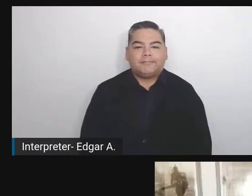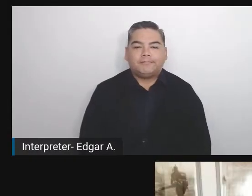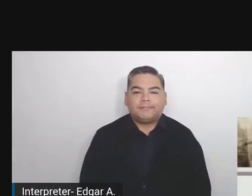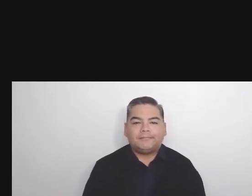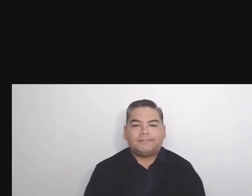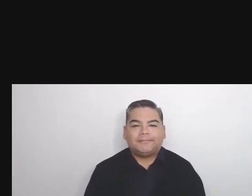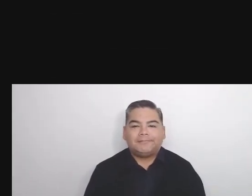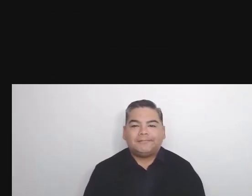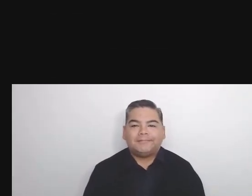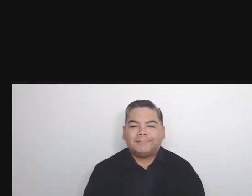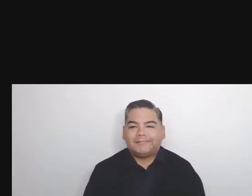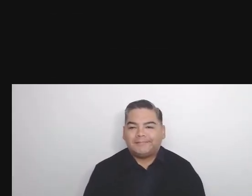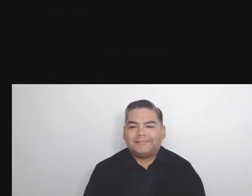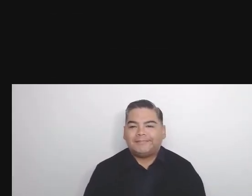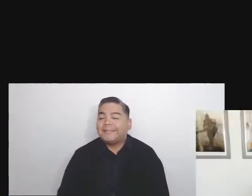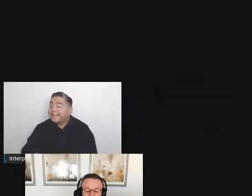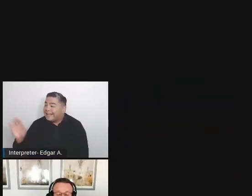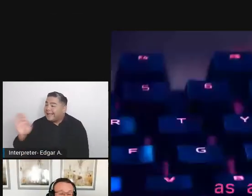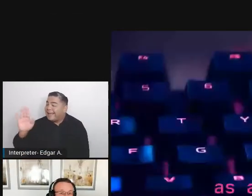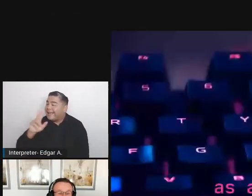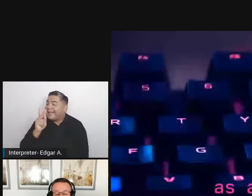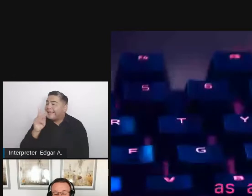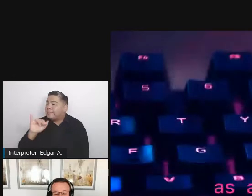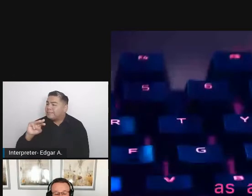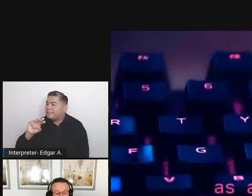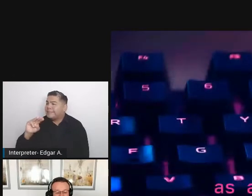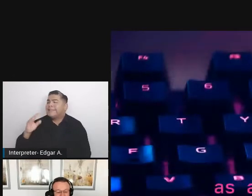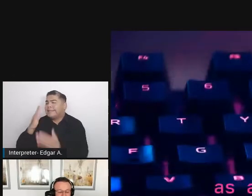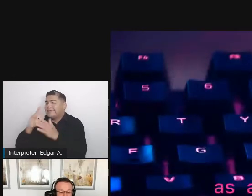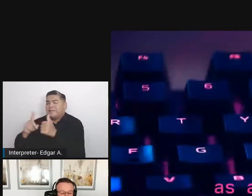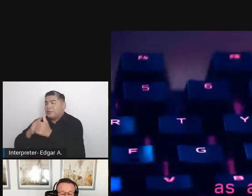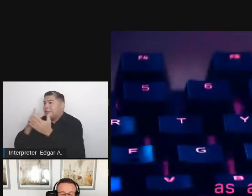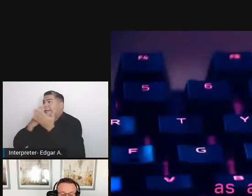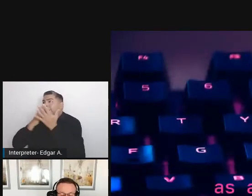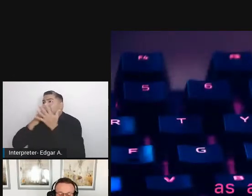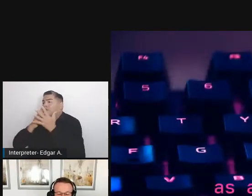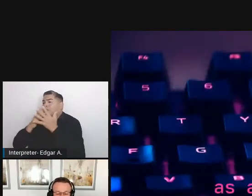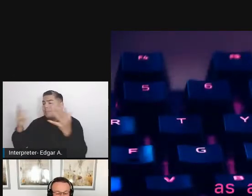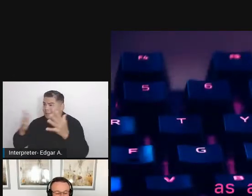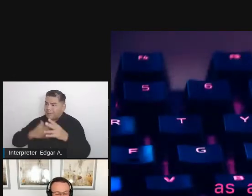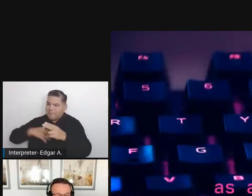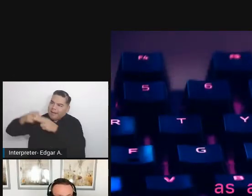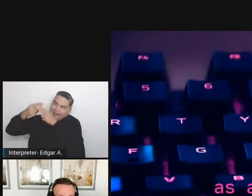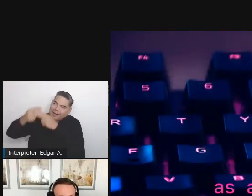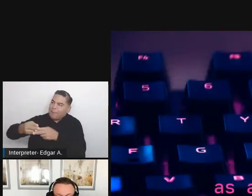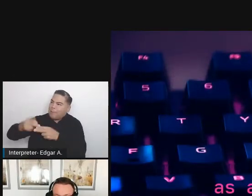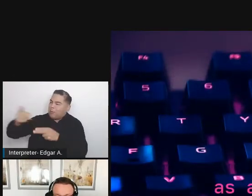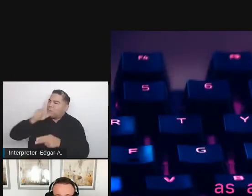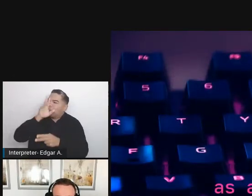Hi, Kim. First of all, Kim, big thanks for pronouncing my name so nicely.